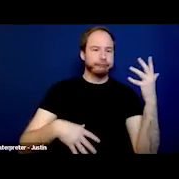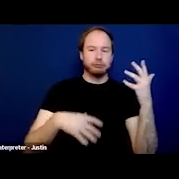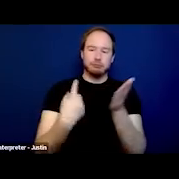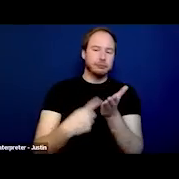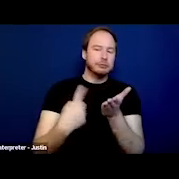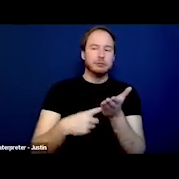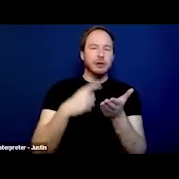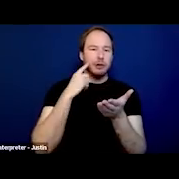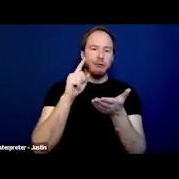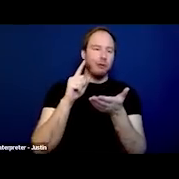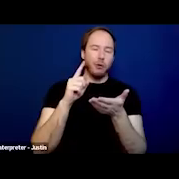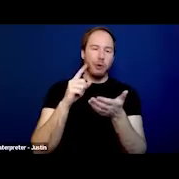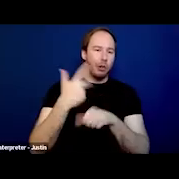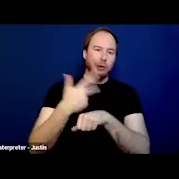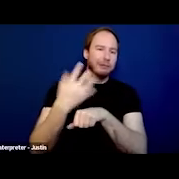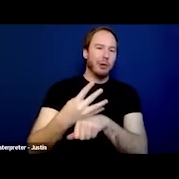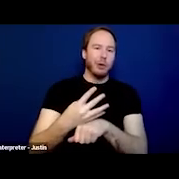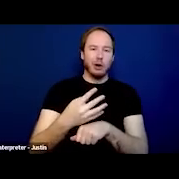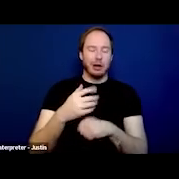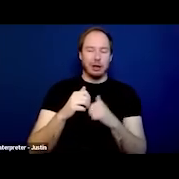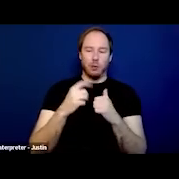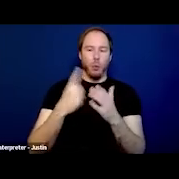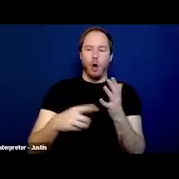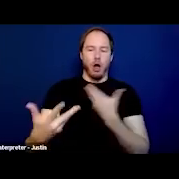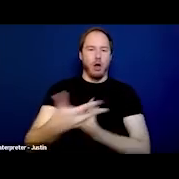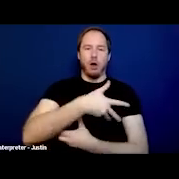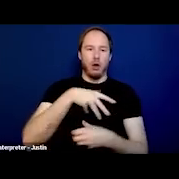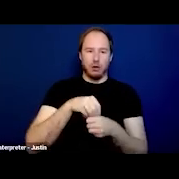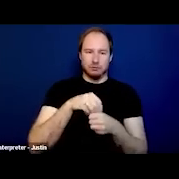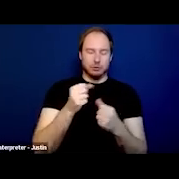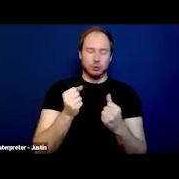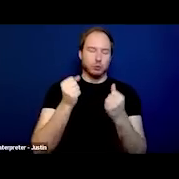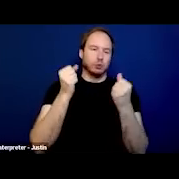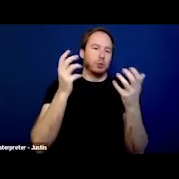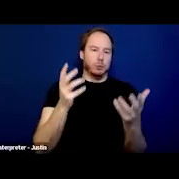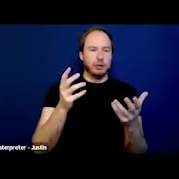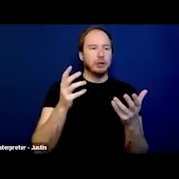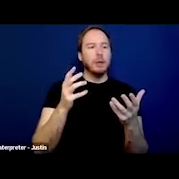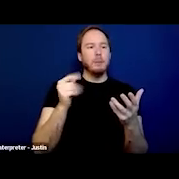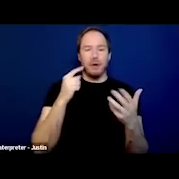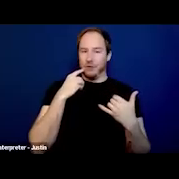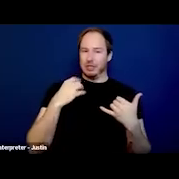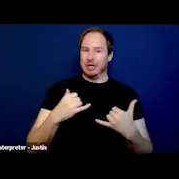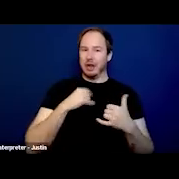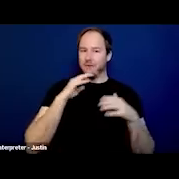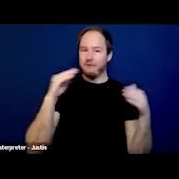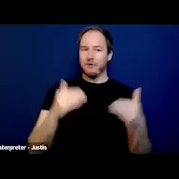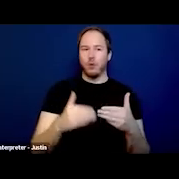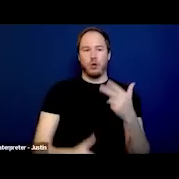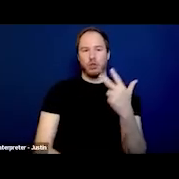mental illness that could affect folks that have serious, sorry, that are experiencing homelessness, but I'm gonna focus just on three for today,